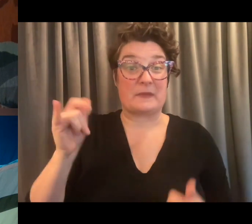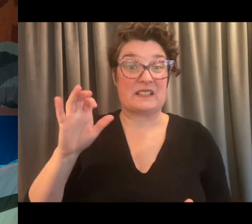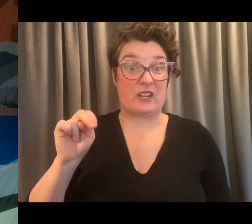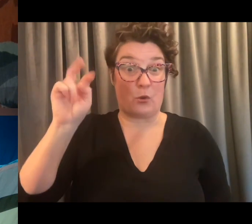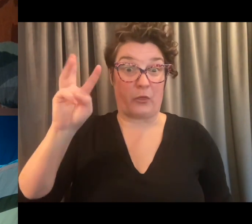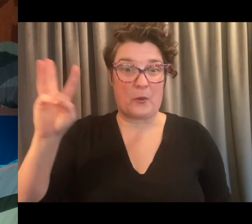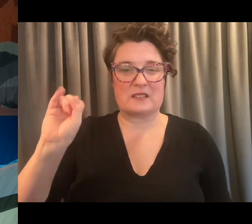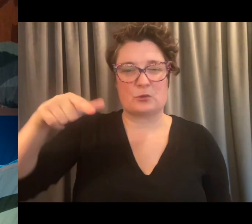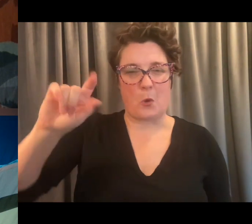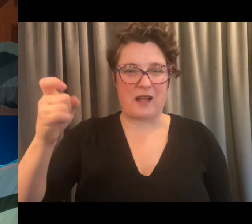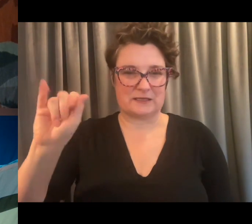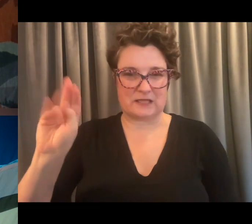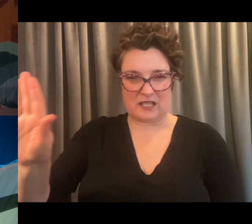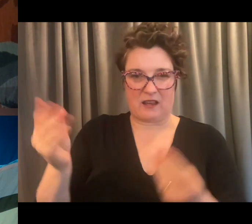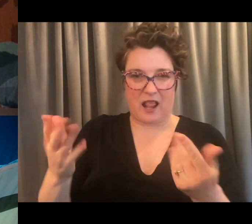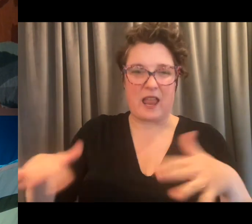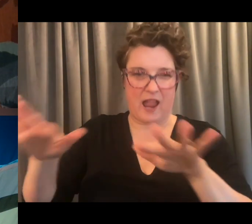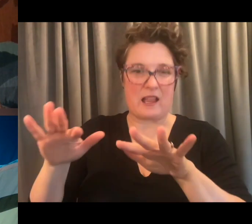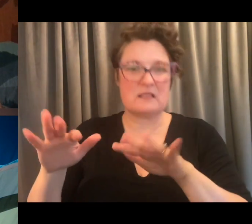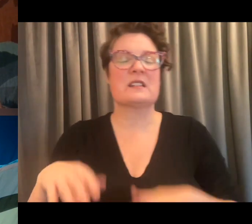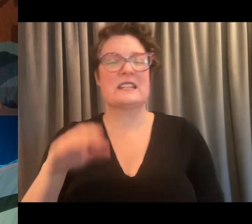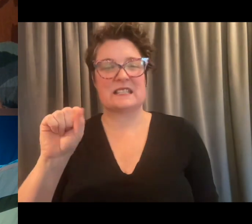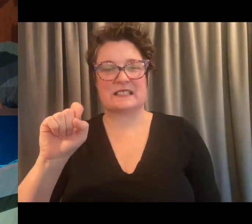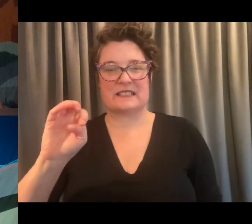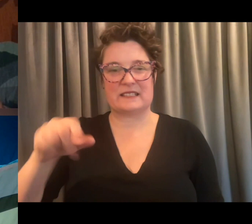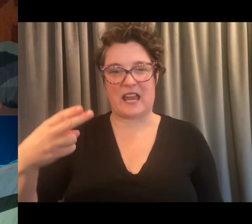the Steh Chas village, known colonially as Olympia, Washington.